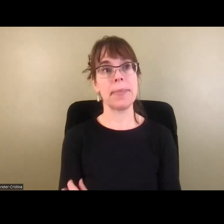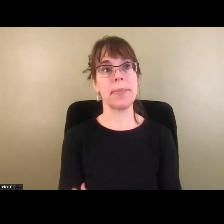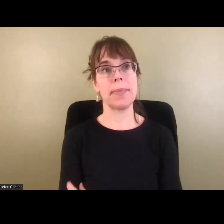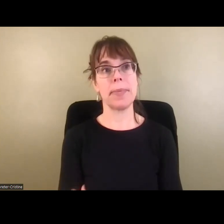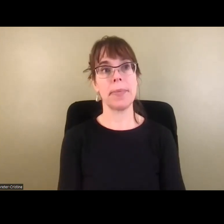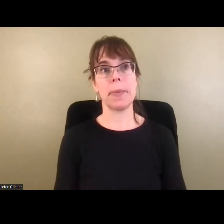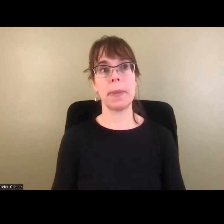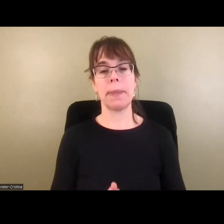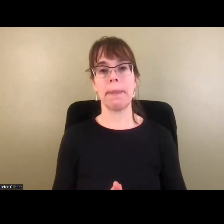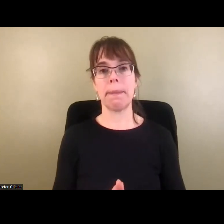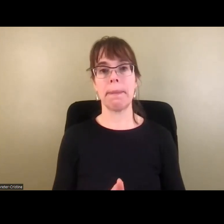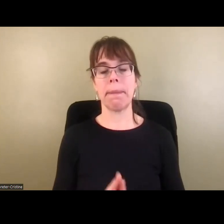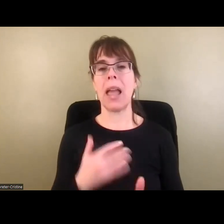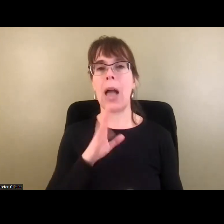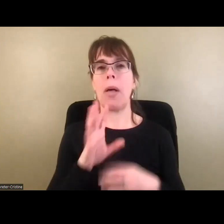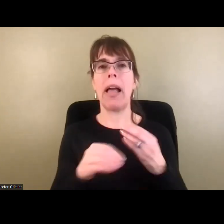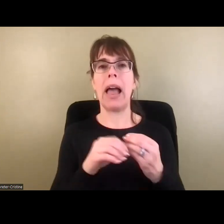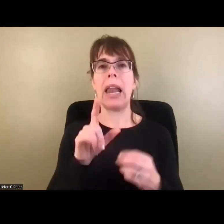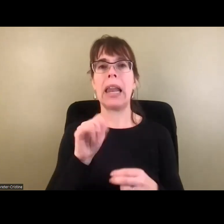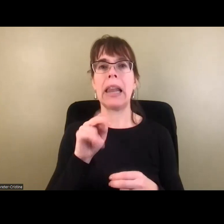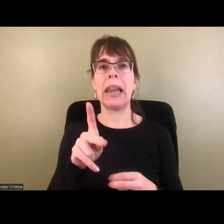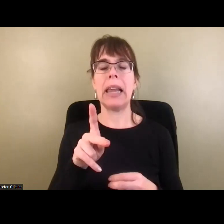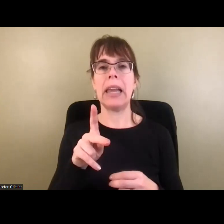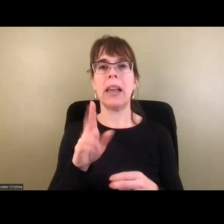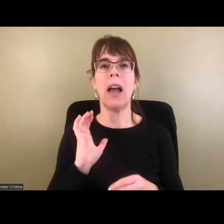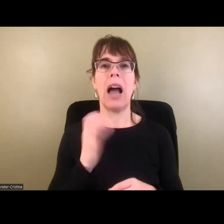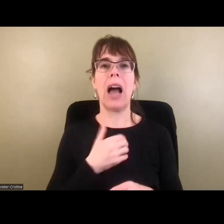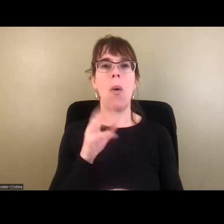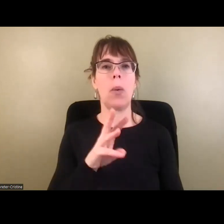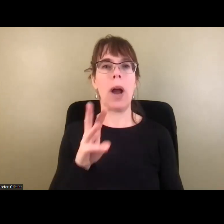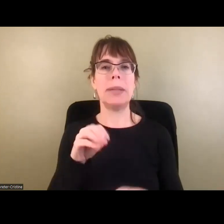And I'll drop the link to our our website in the chat as well.